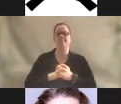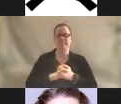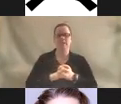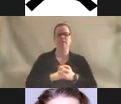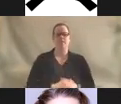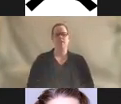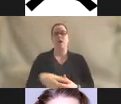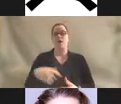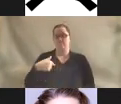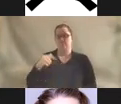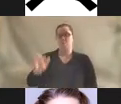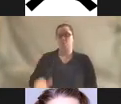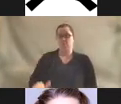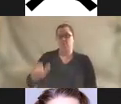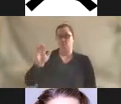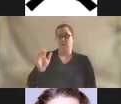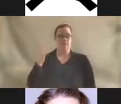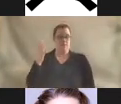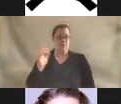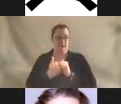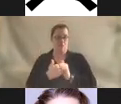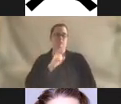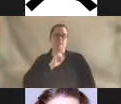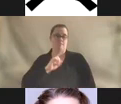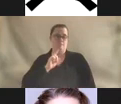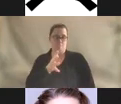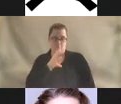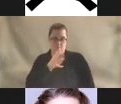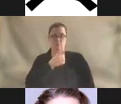I was raised by a single mom and she was a union member.